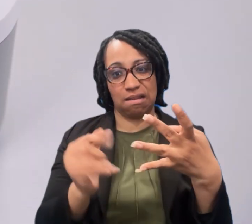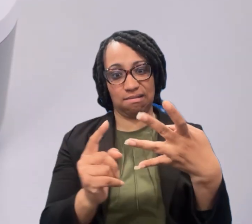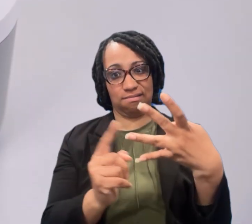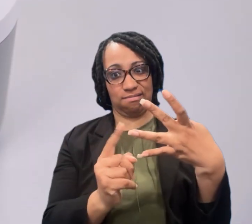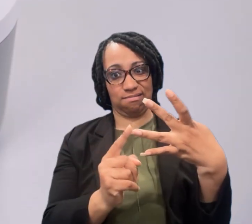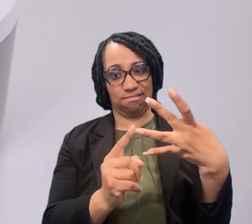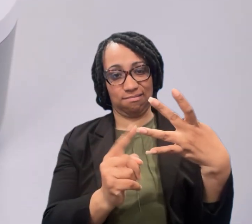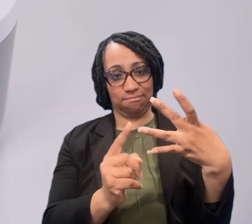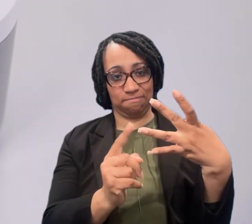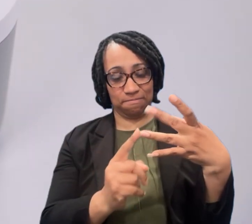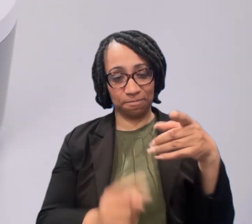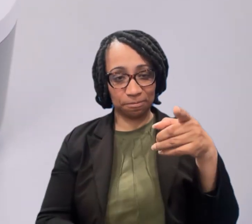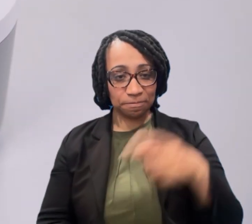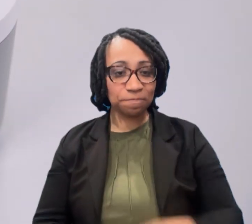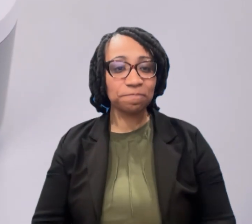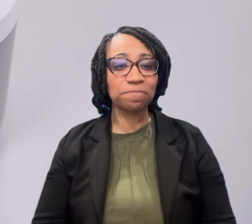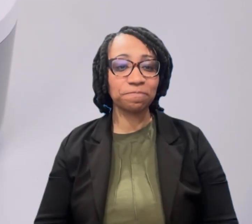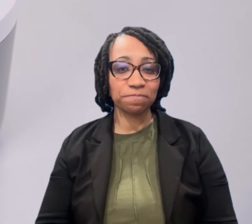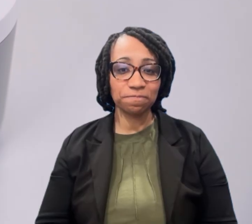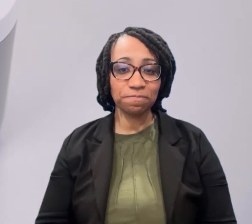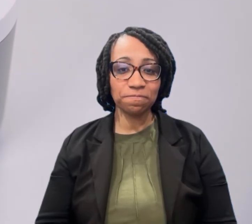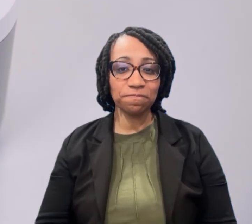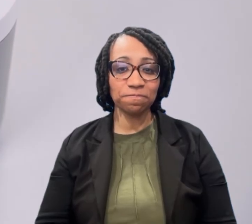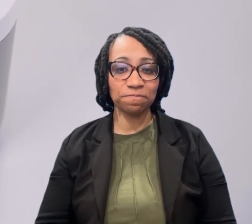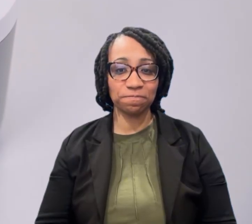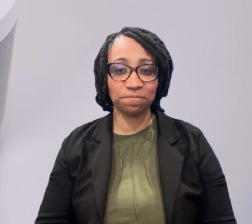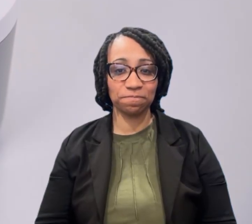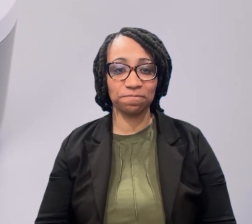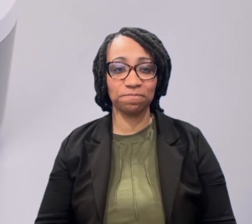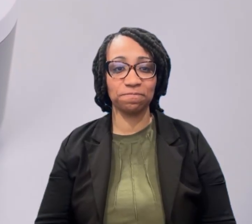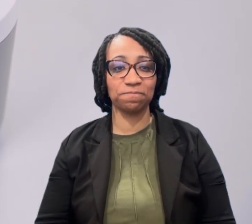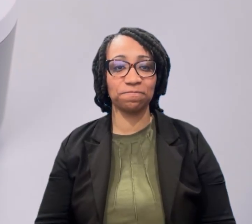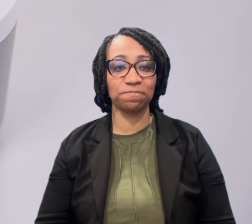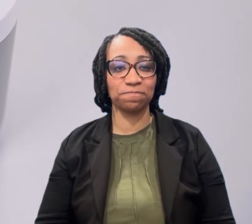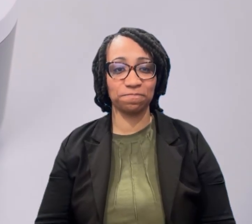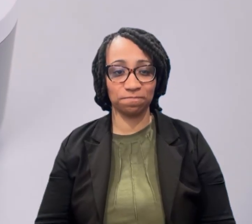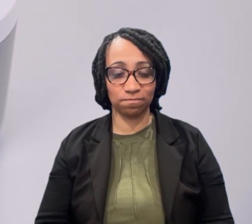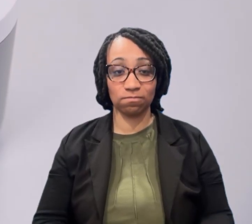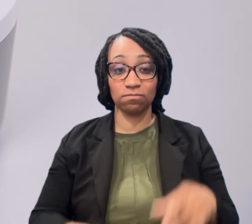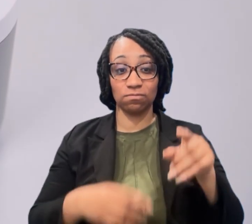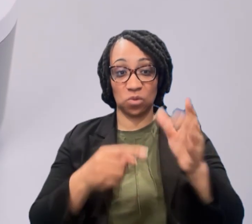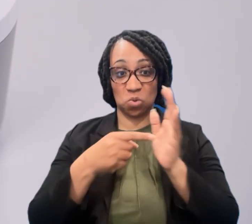and style pro plus because while it does have the light and phase indicators like the pro, it also